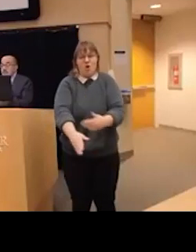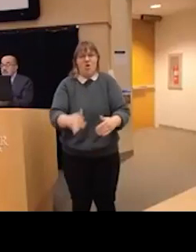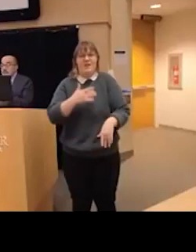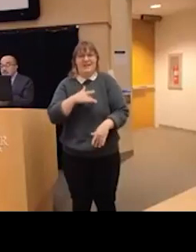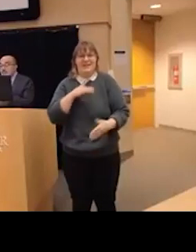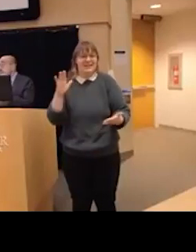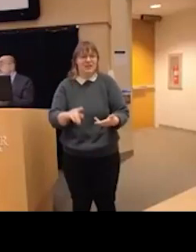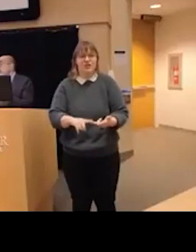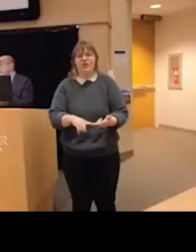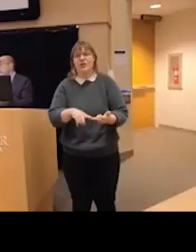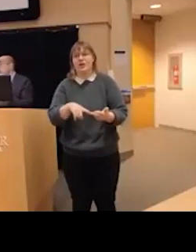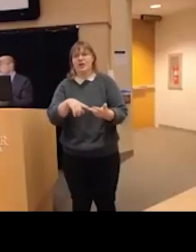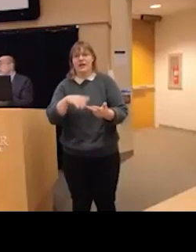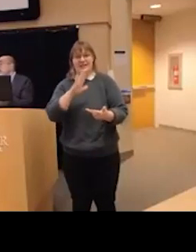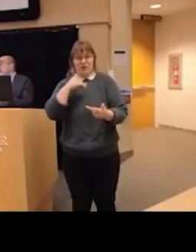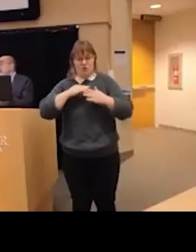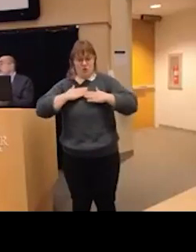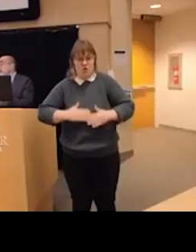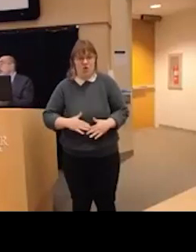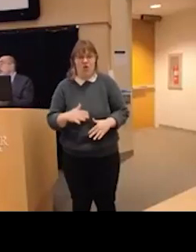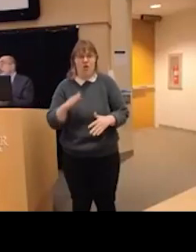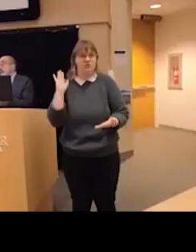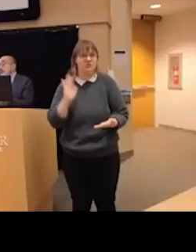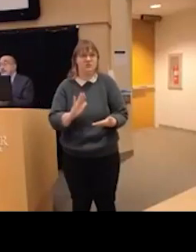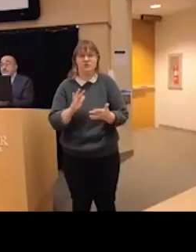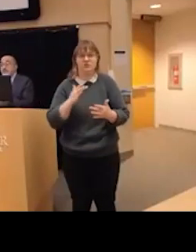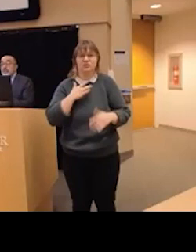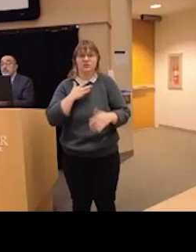can have Central sensitization at the level of the spinal cord and brain and that involves structural